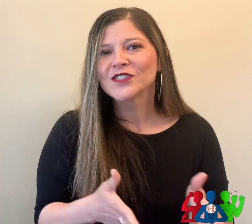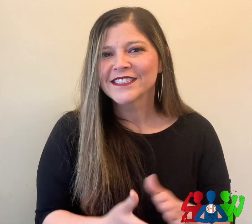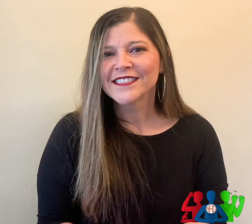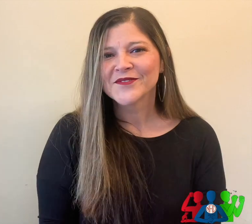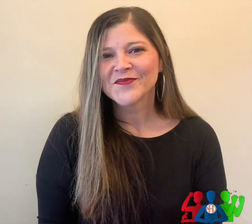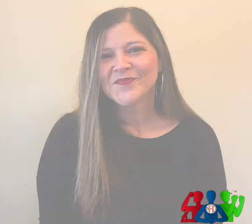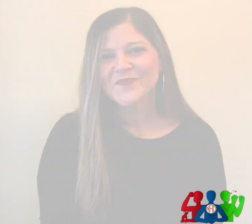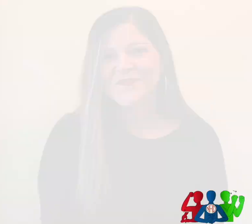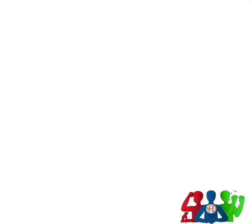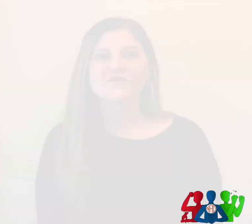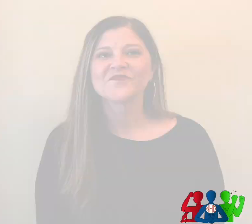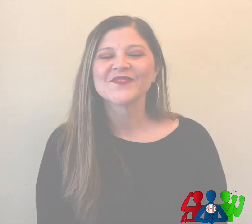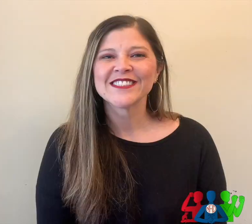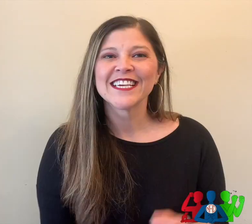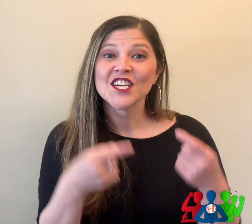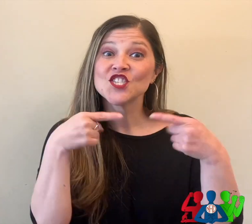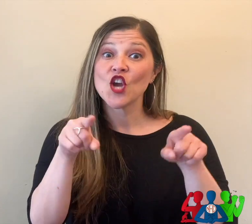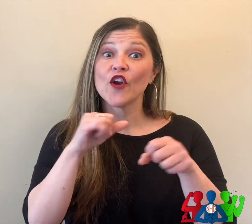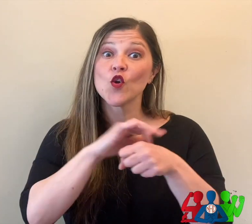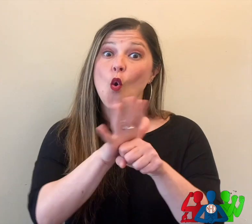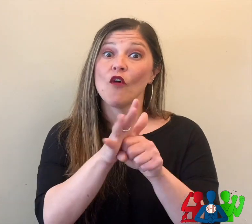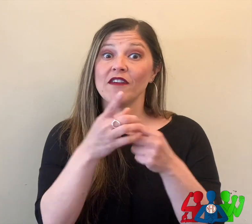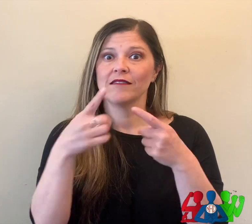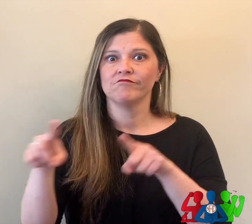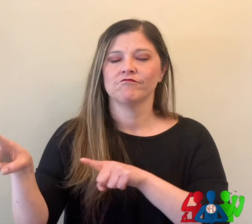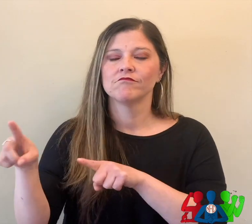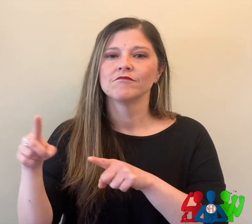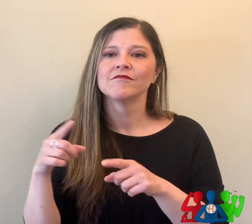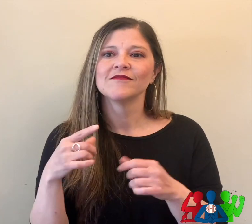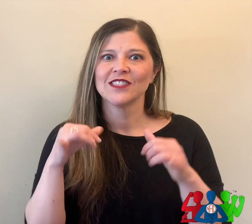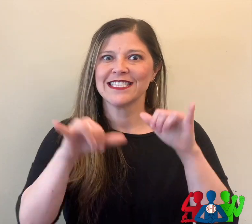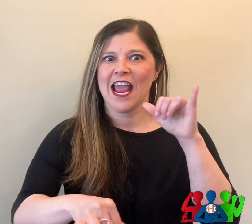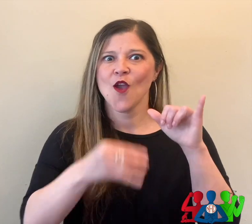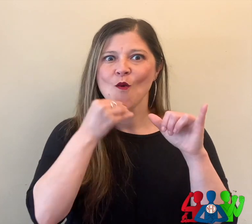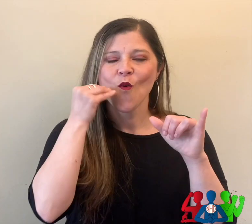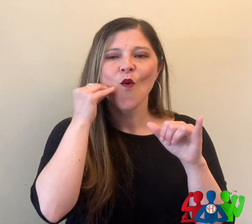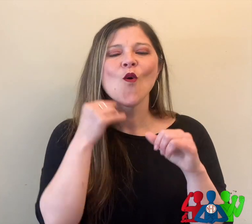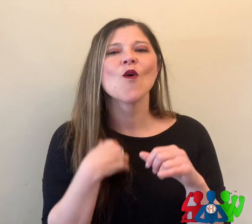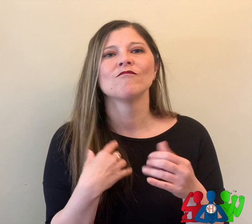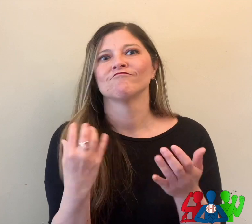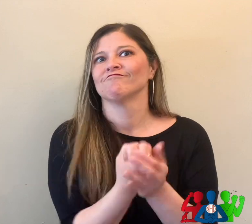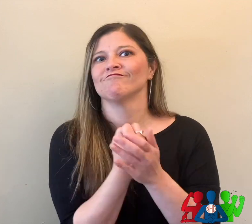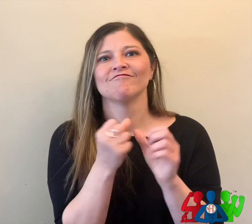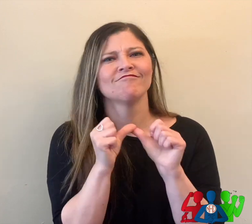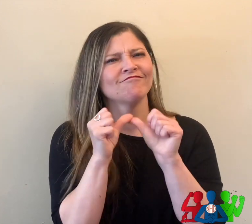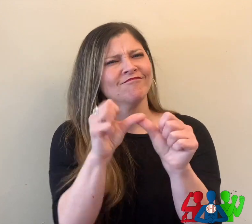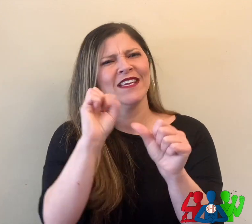their identity as hard of hearing -- deaf and hard-of-hearing people. With the